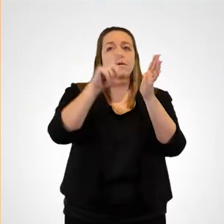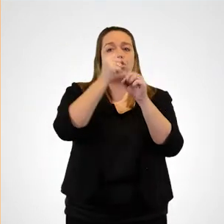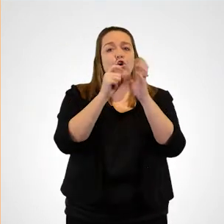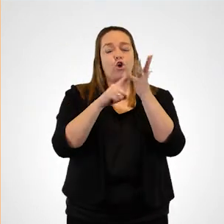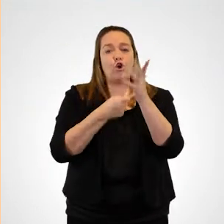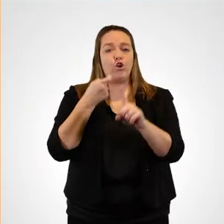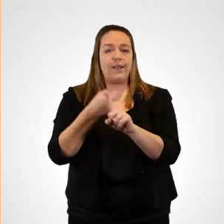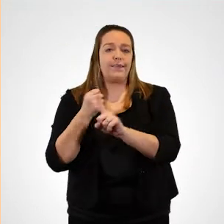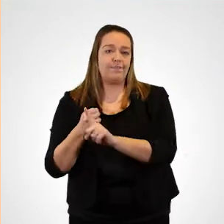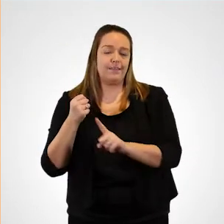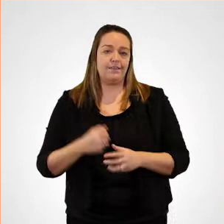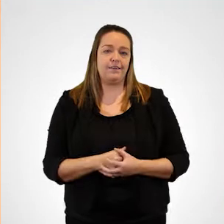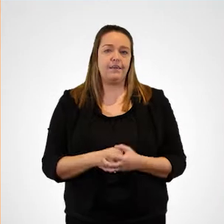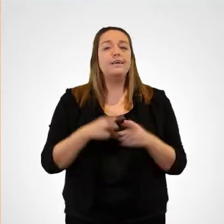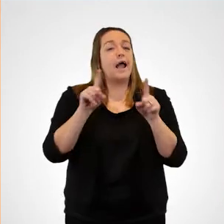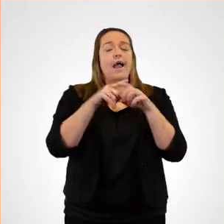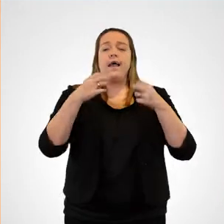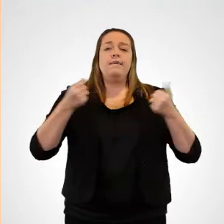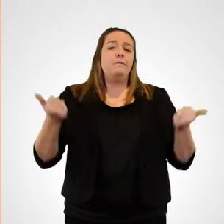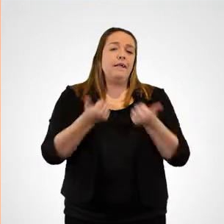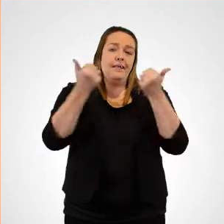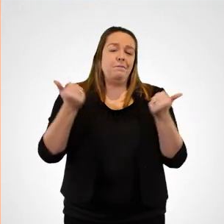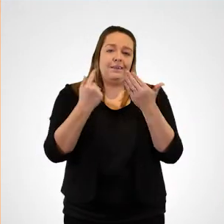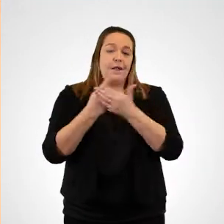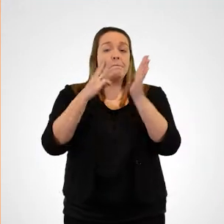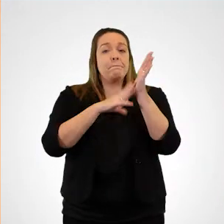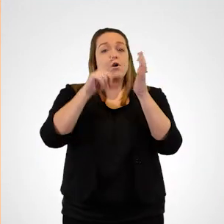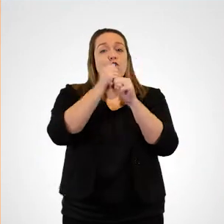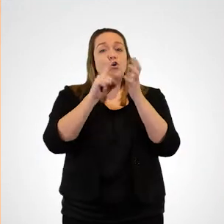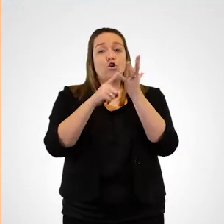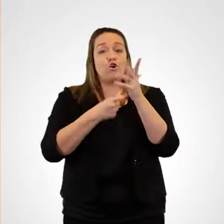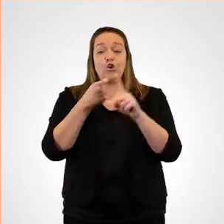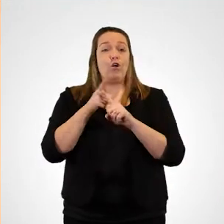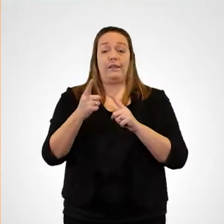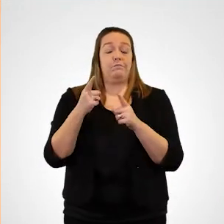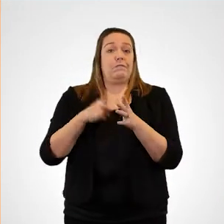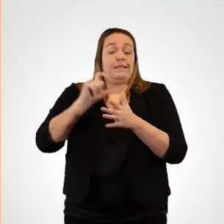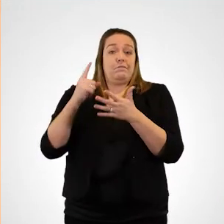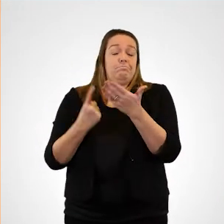Now, like many things, the McGurk effect came about by accident